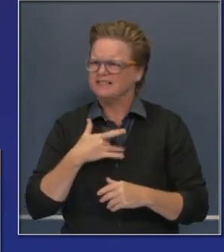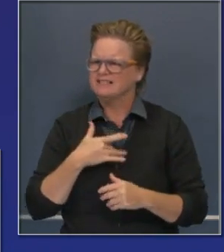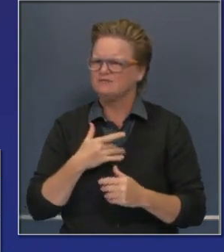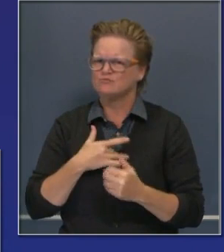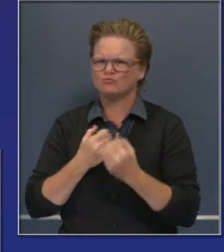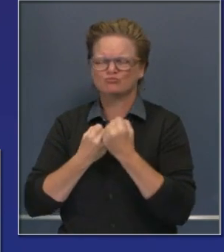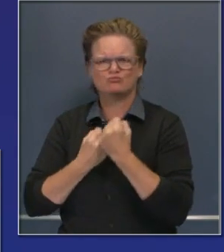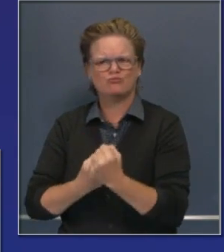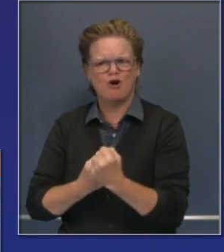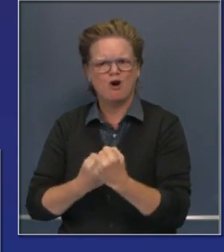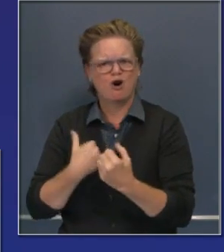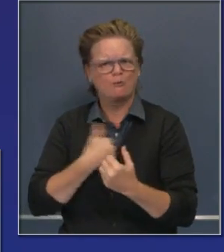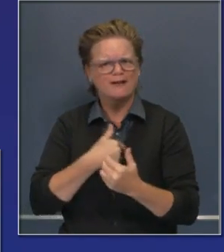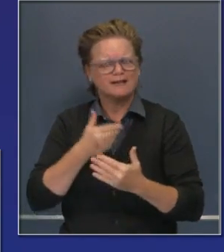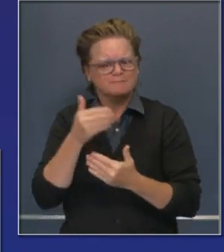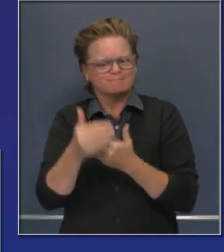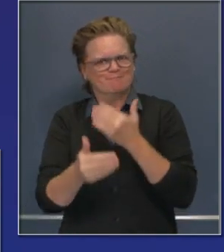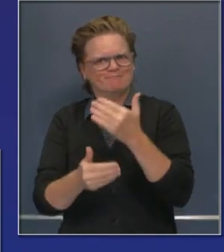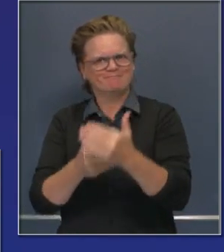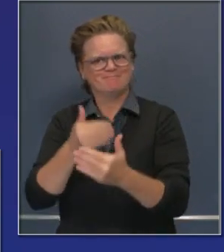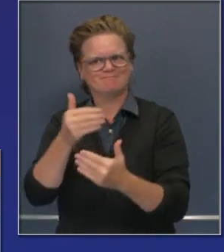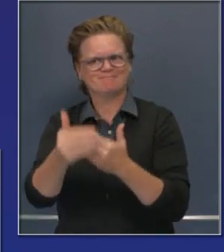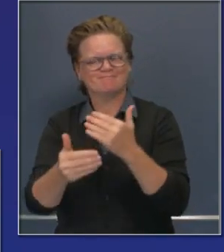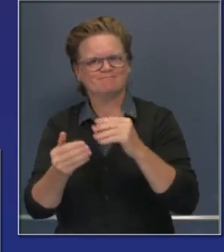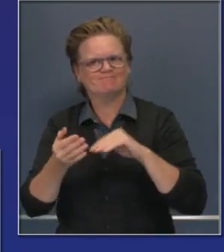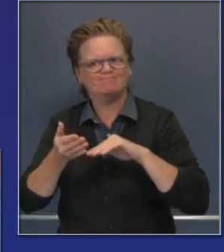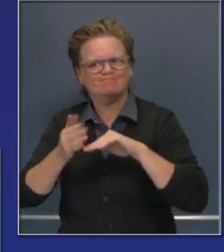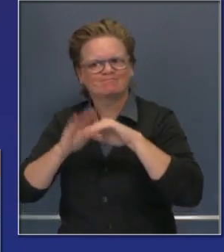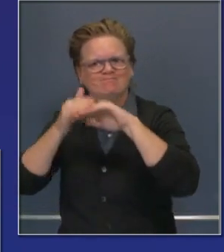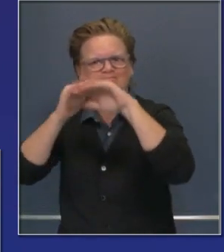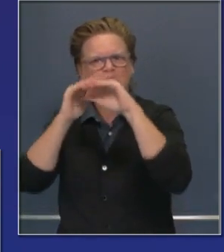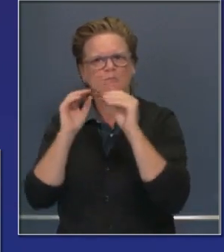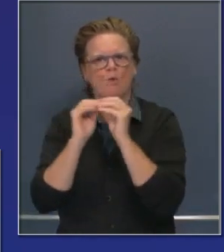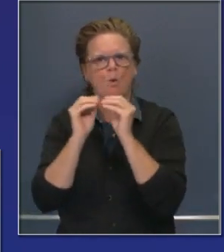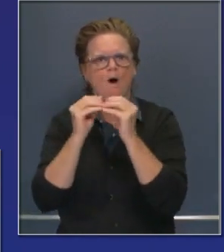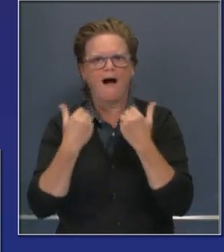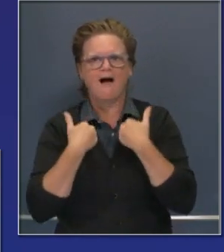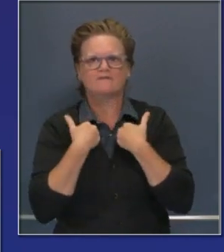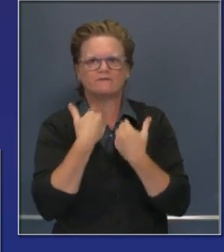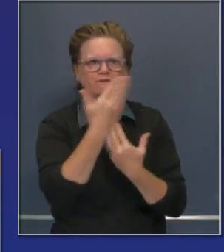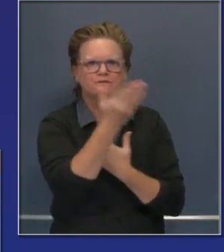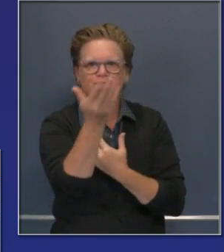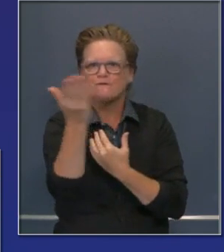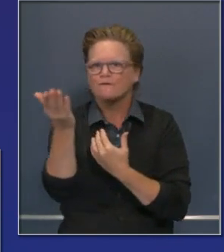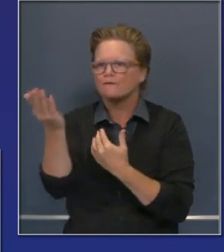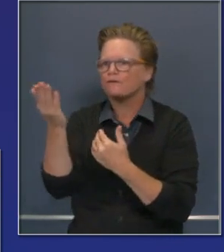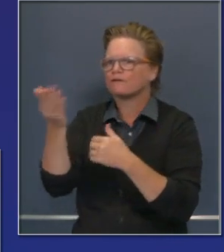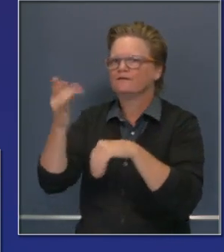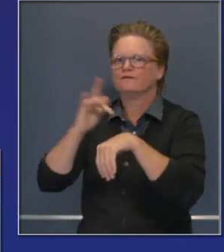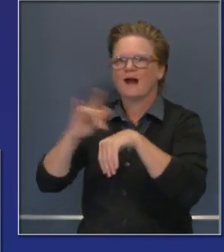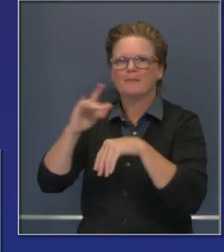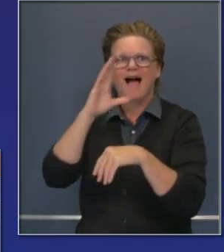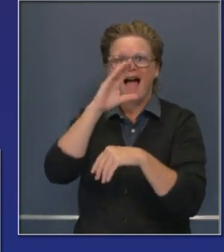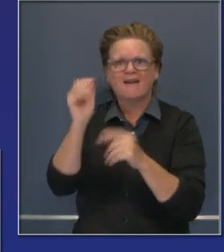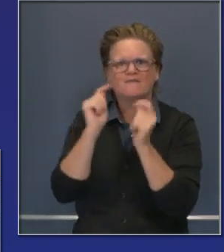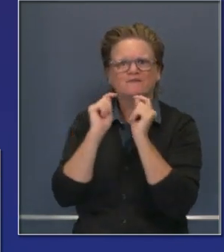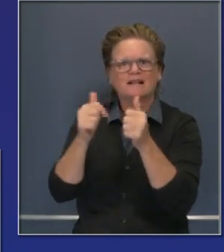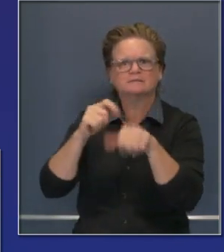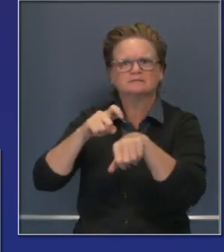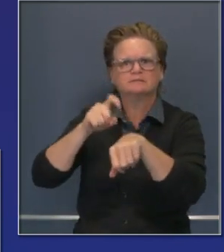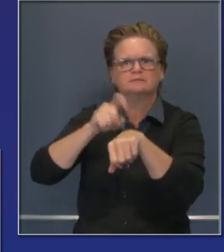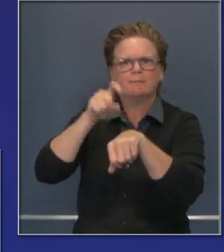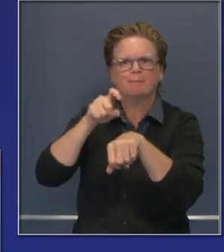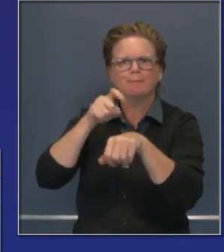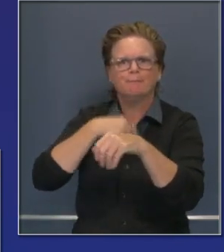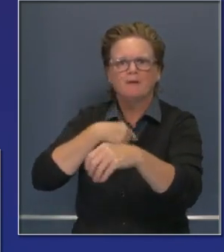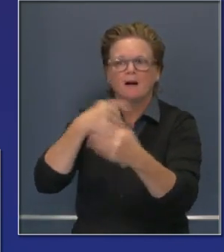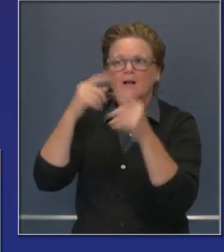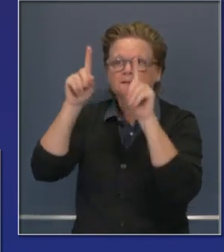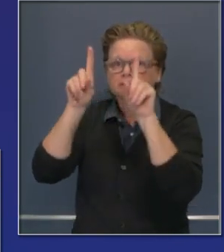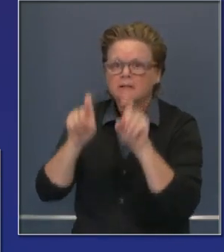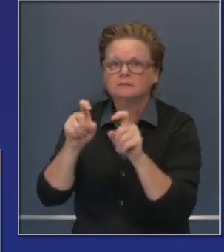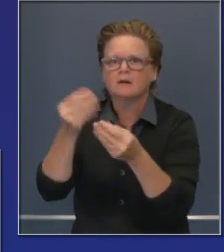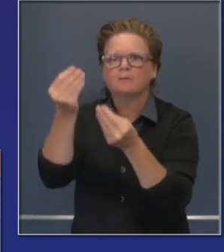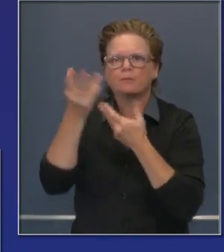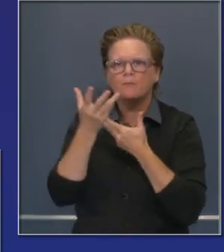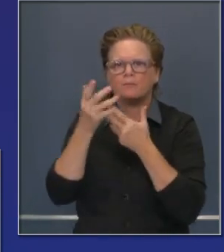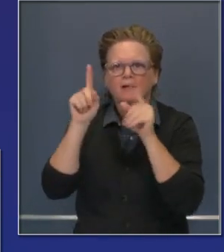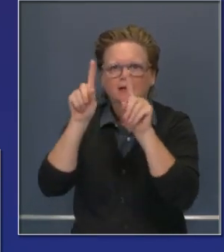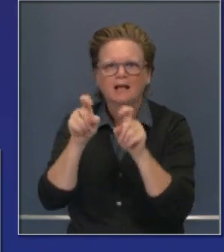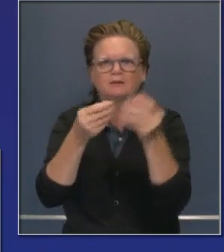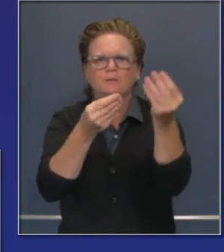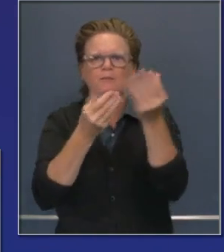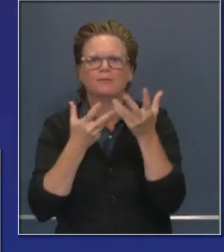HANGIN THAT THE SOONER WE ARE ABLE TO MOVE FORWARD TO INCREASE THE AVAILABILITY AND THE TIMELINESS OF TESTS HERE IN THE STATE OF CALIFORNIA.